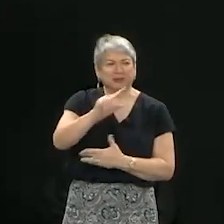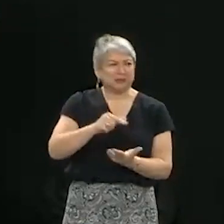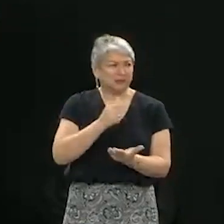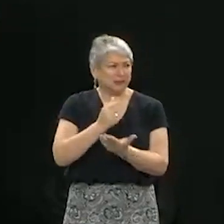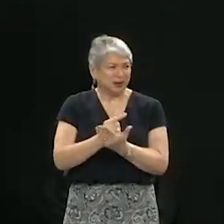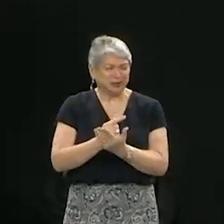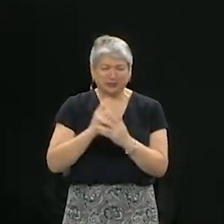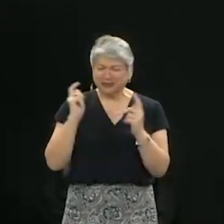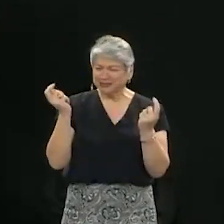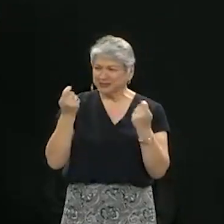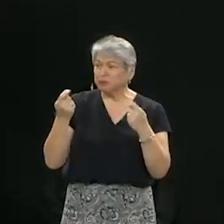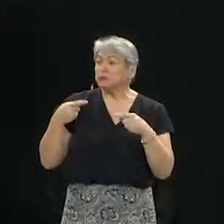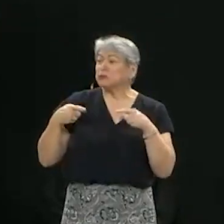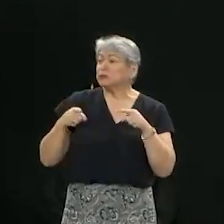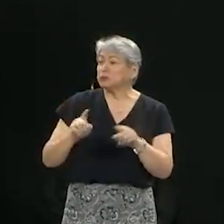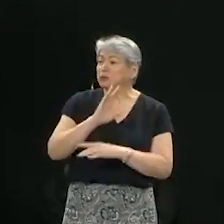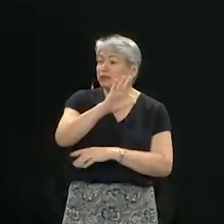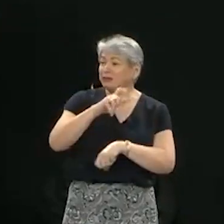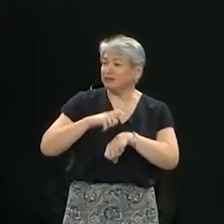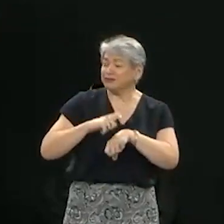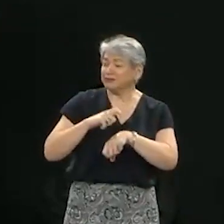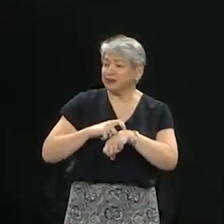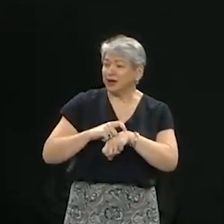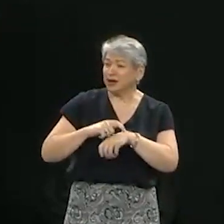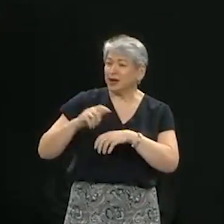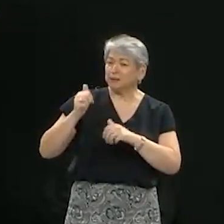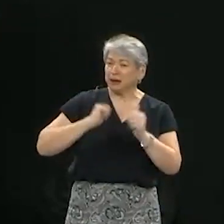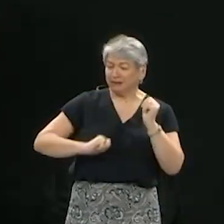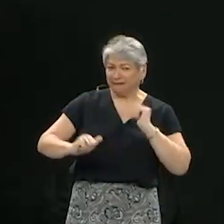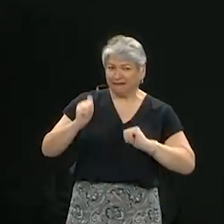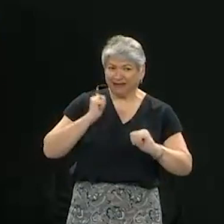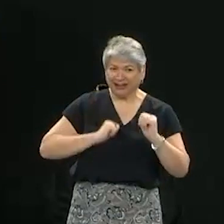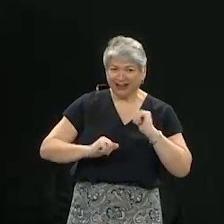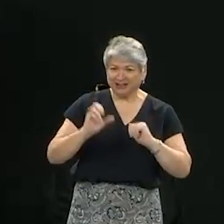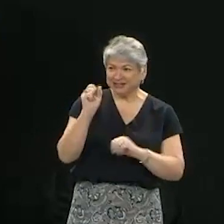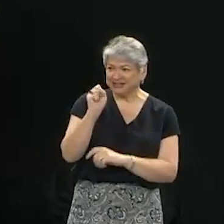During their service as Seymour, their identities are anonymous.